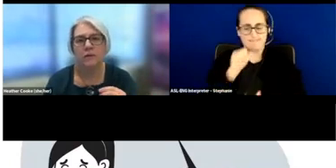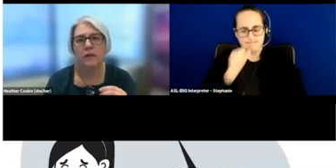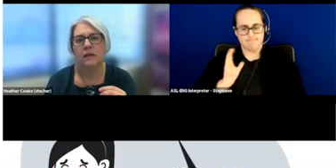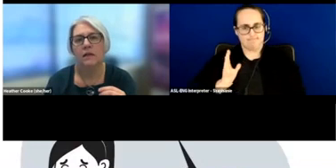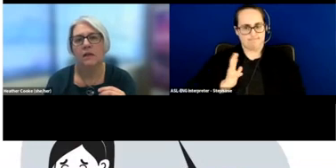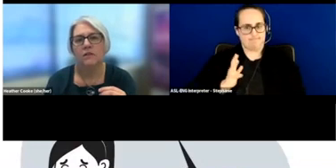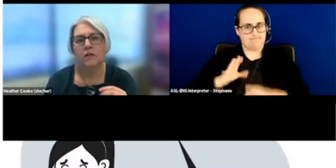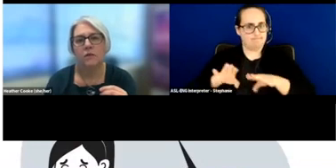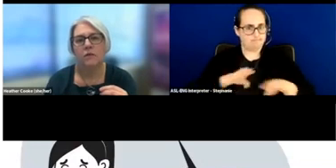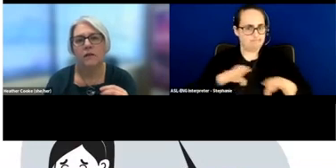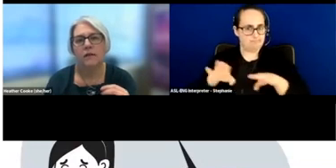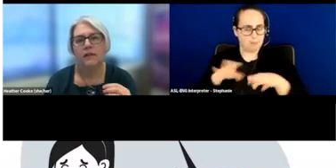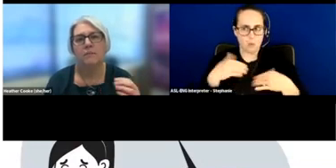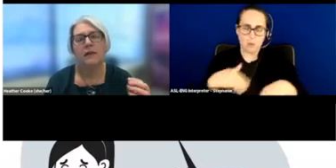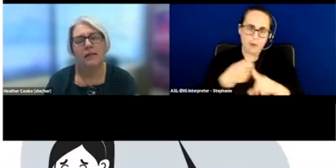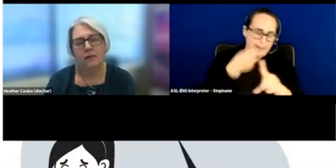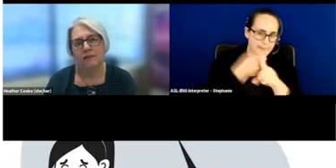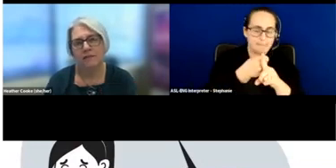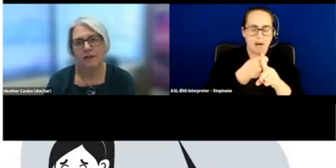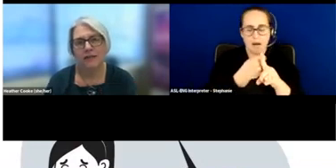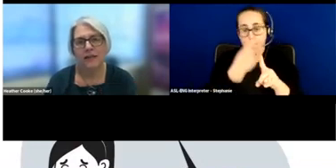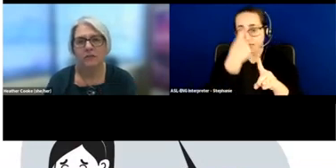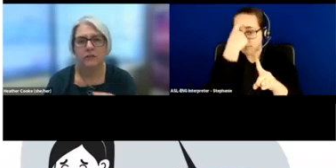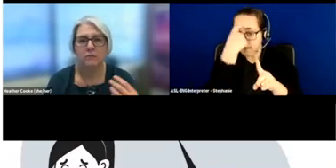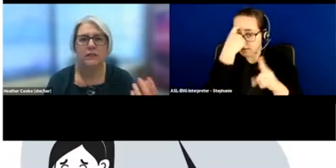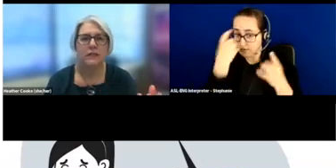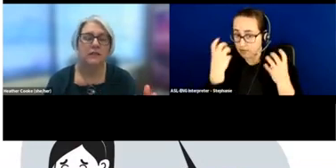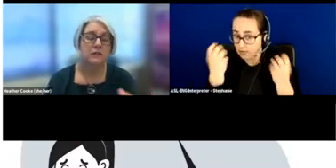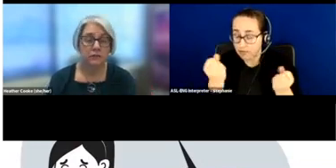well-being. So in many ways they're encounters were akin to